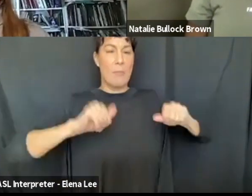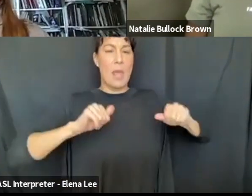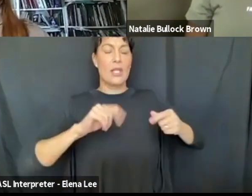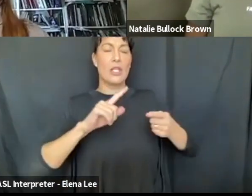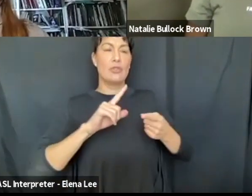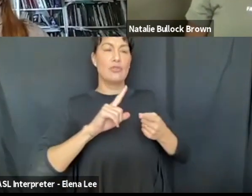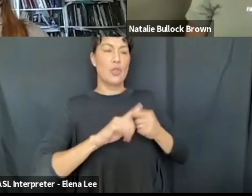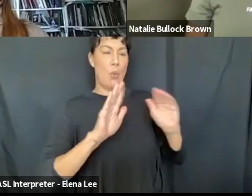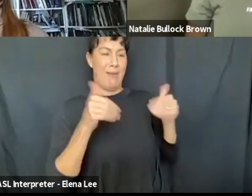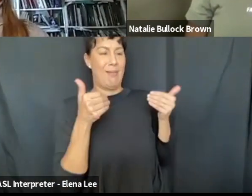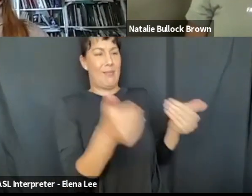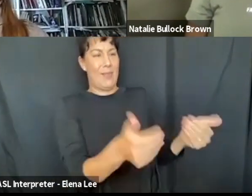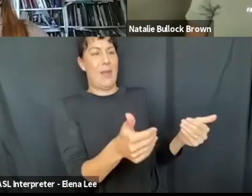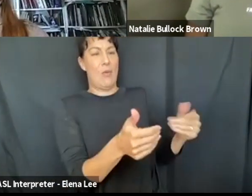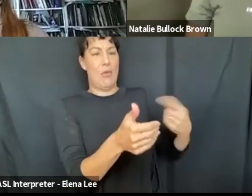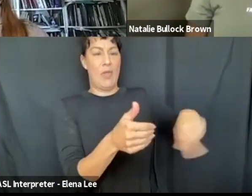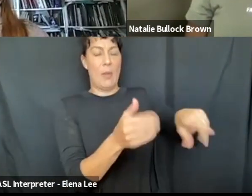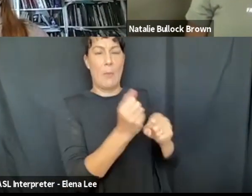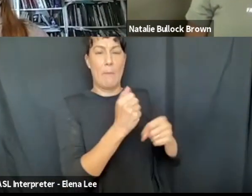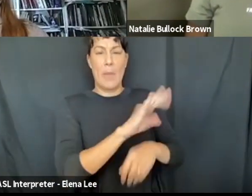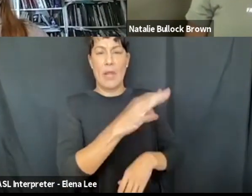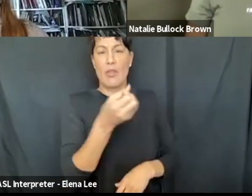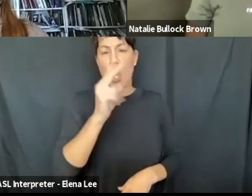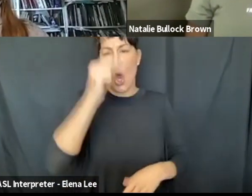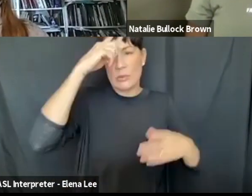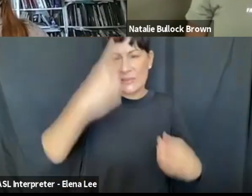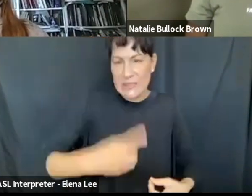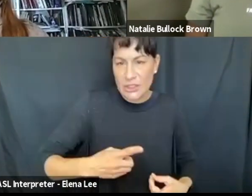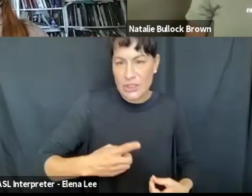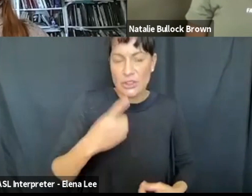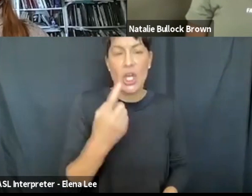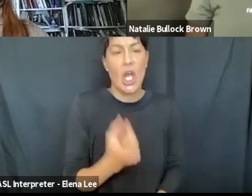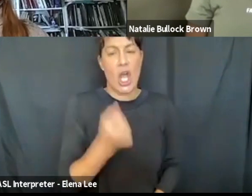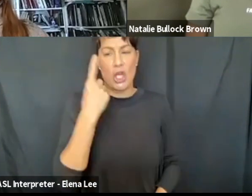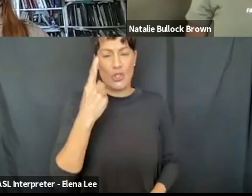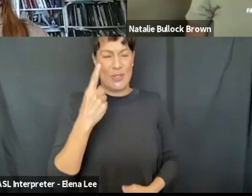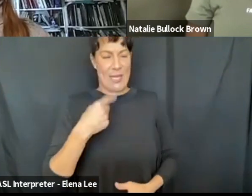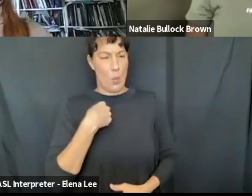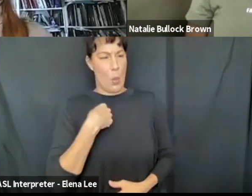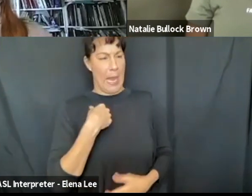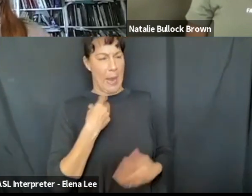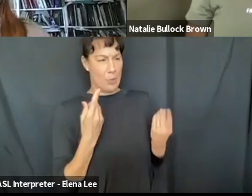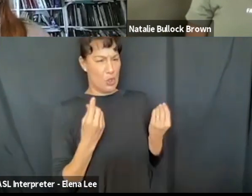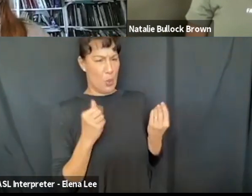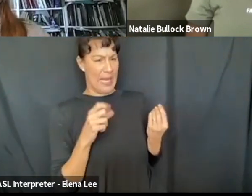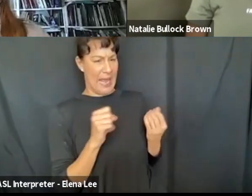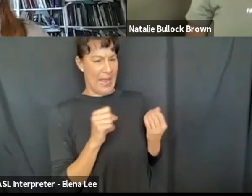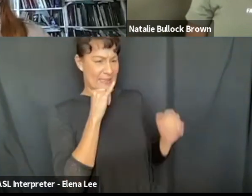so that they can understand what they're doing. And then when they sit down for the interview, they are centered and they're in a certain place